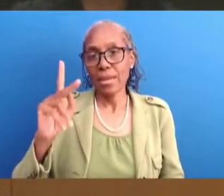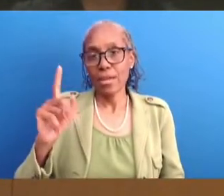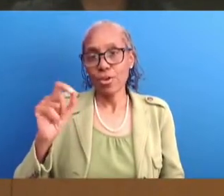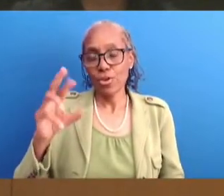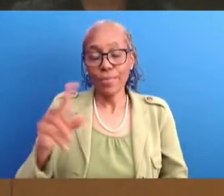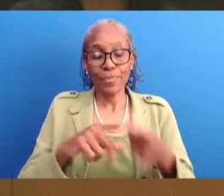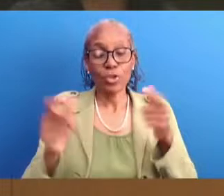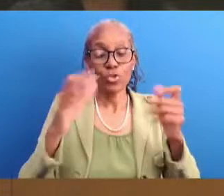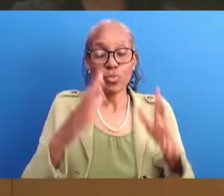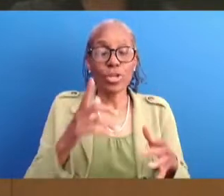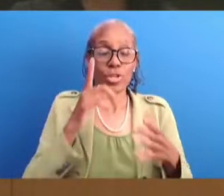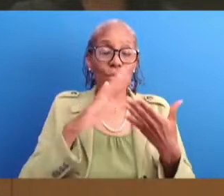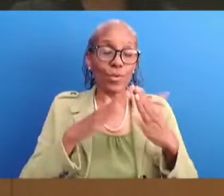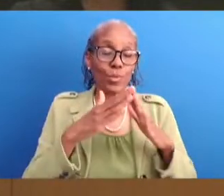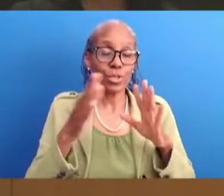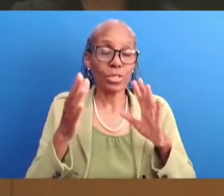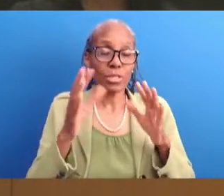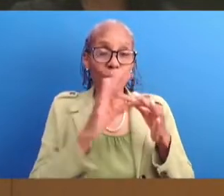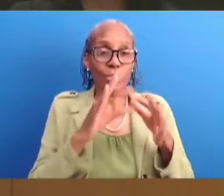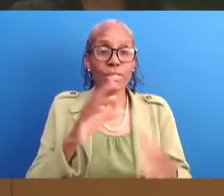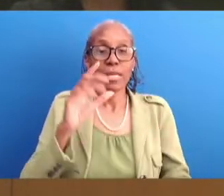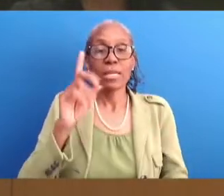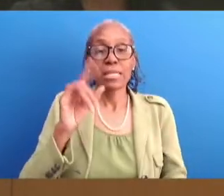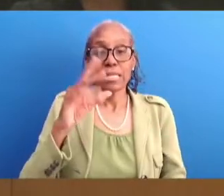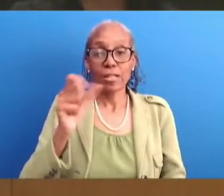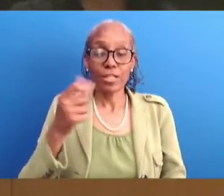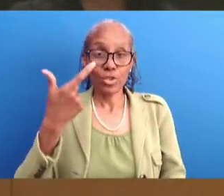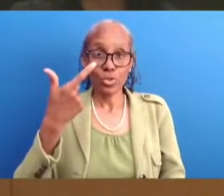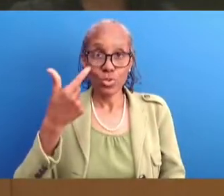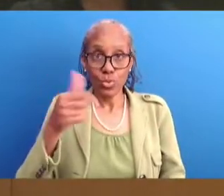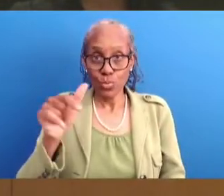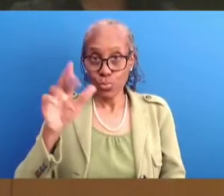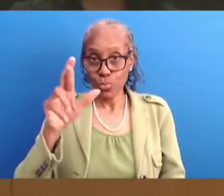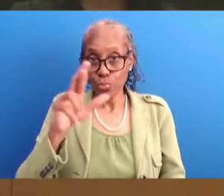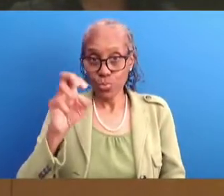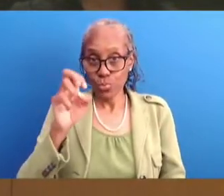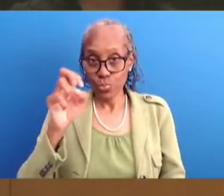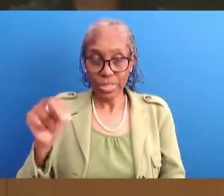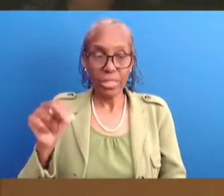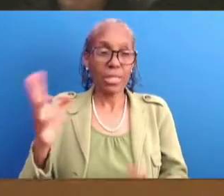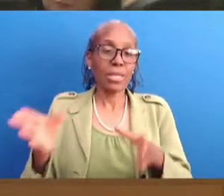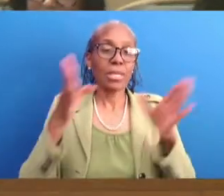RELATIONS COUNCIL, STEVE MEN